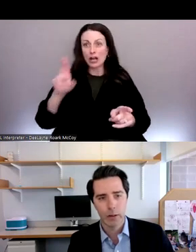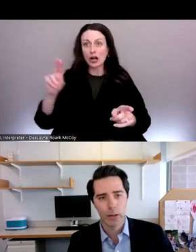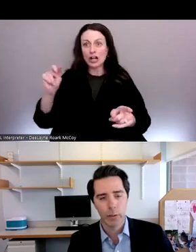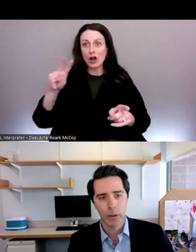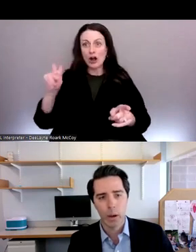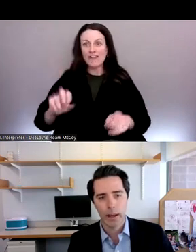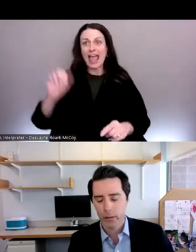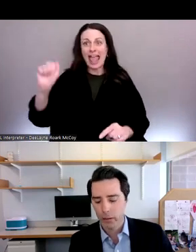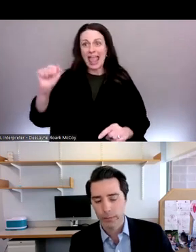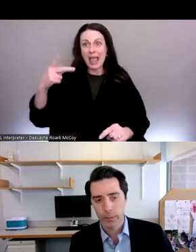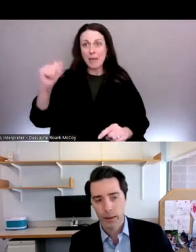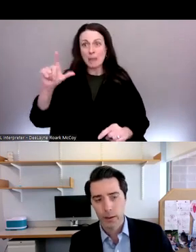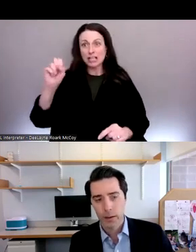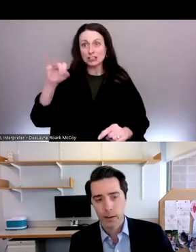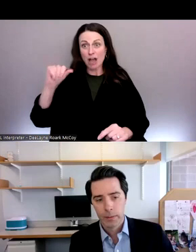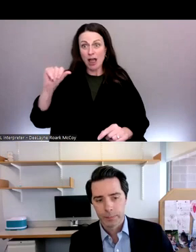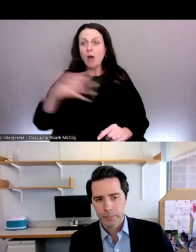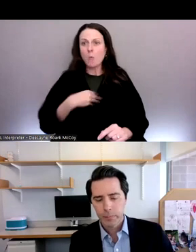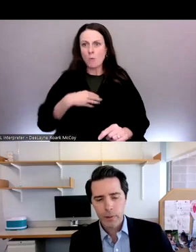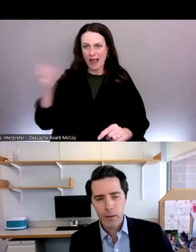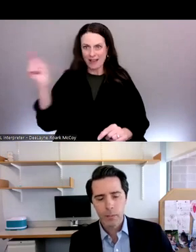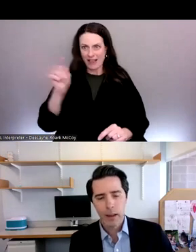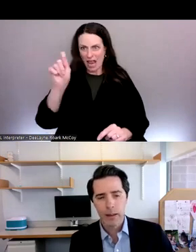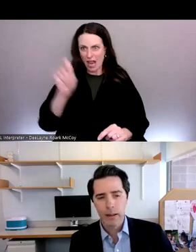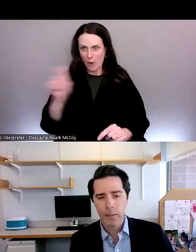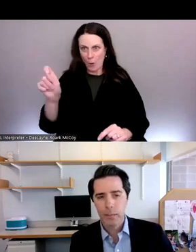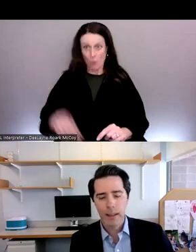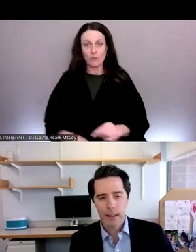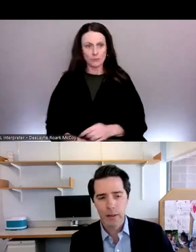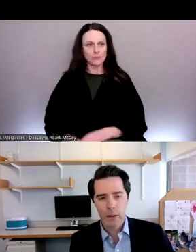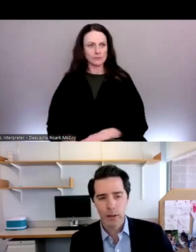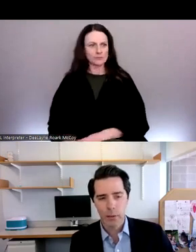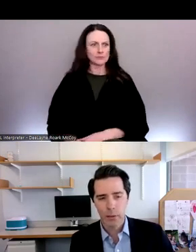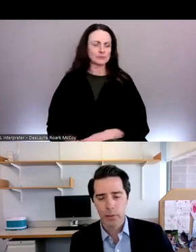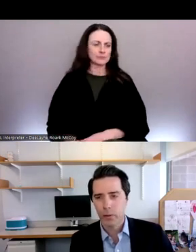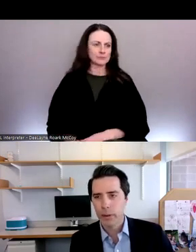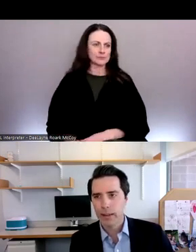shown here with the white Arrow